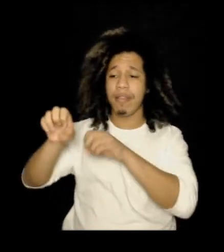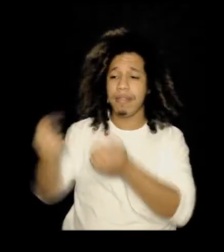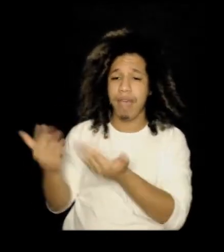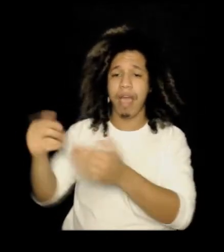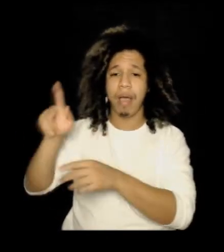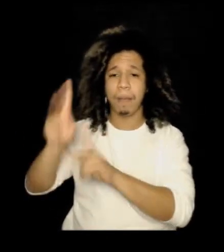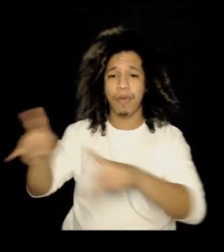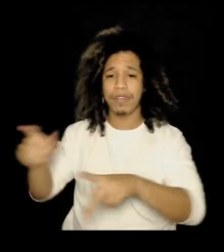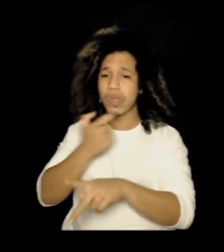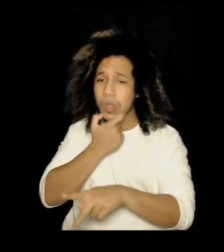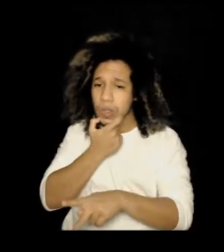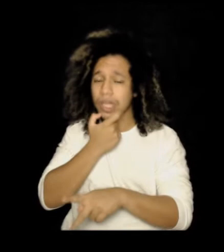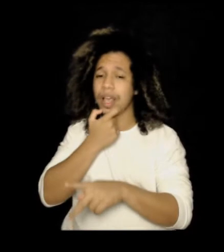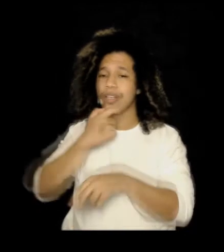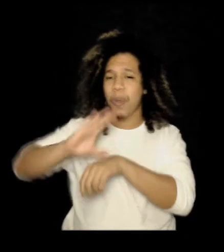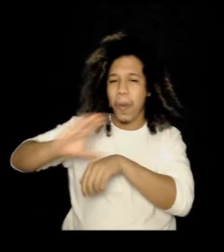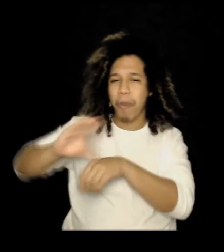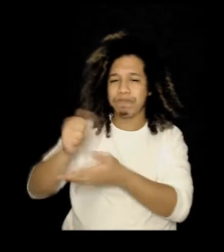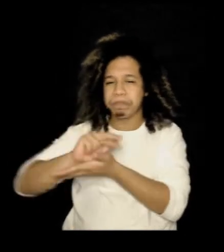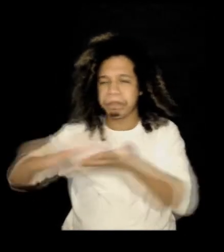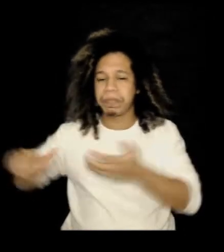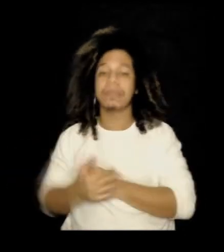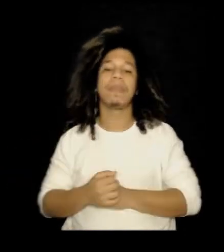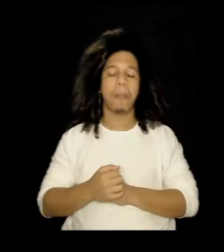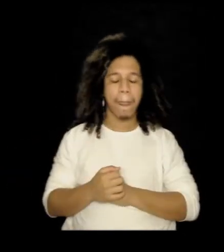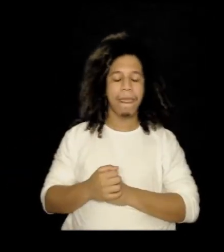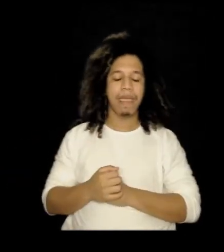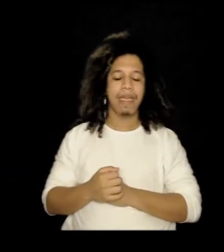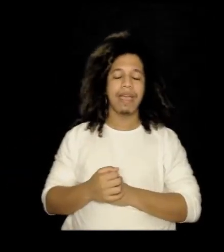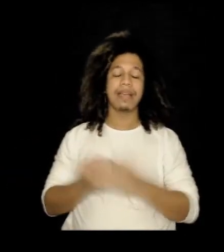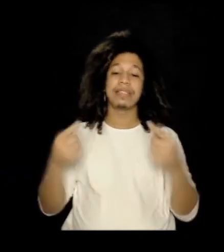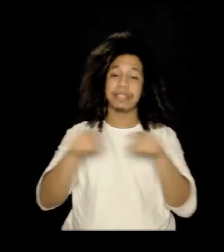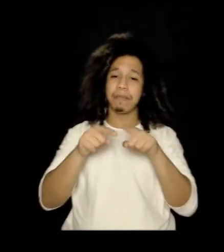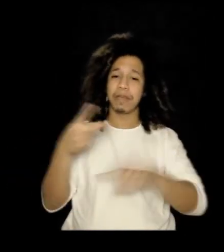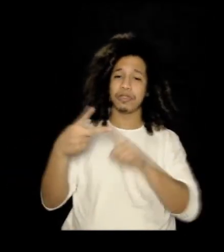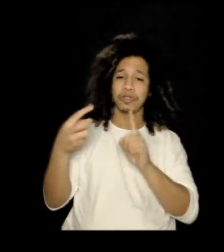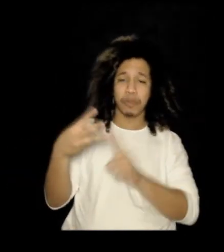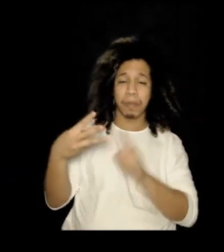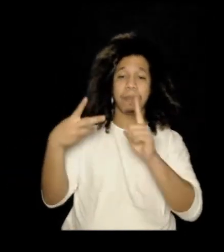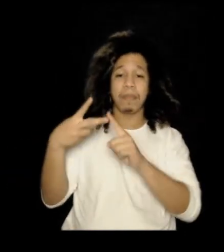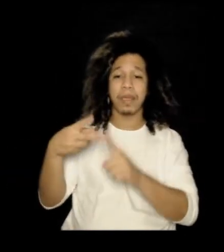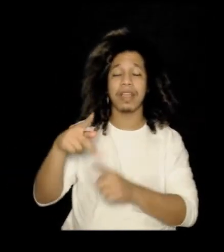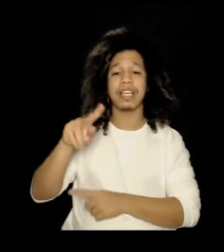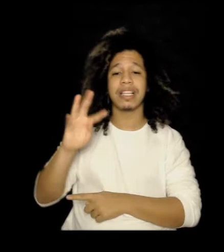Professor de Língua Inglesa, together with dear friends and colleagues, Professors Thiago Costa and Francieli Martiny.